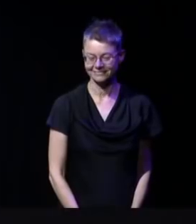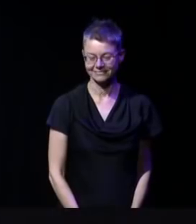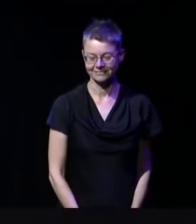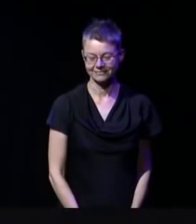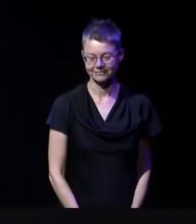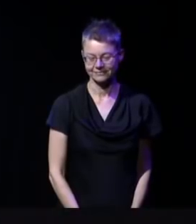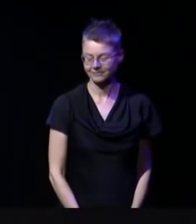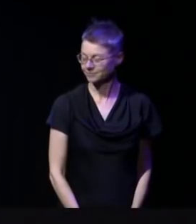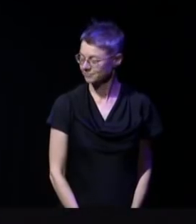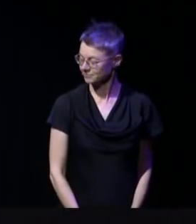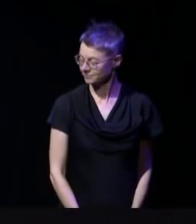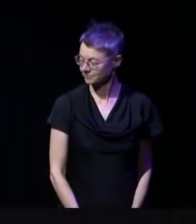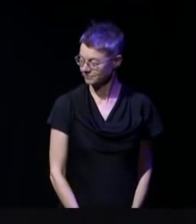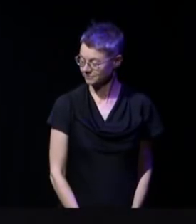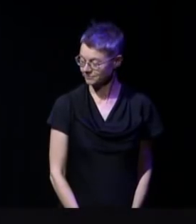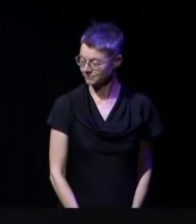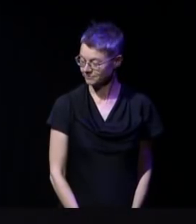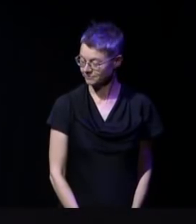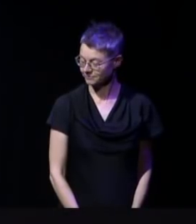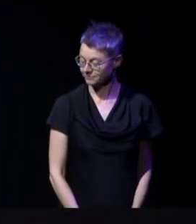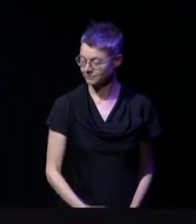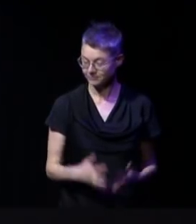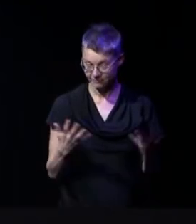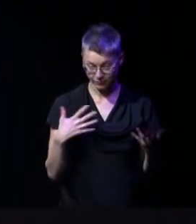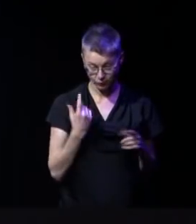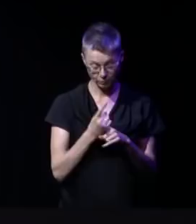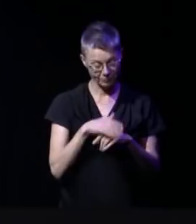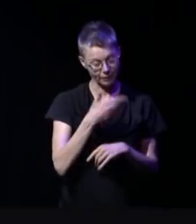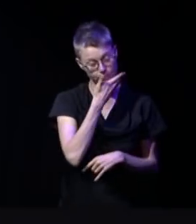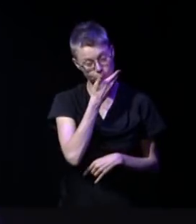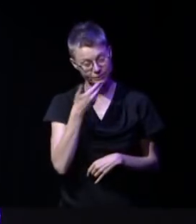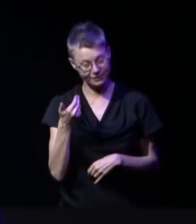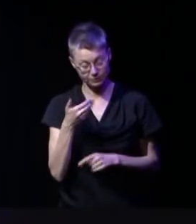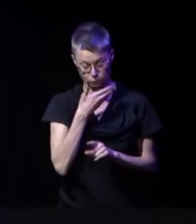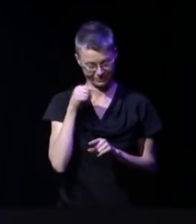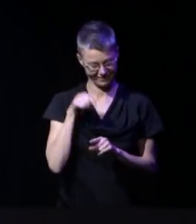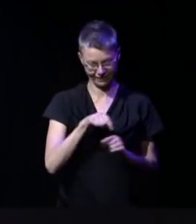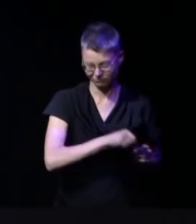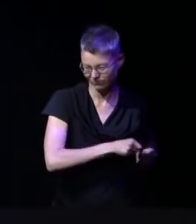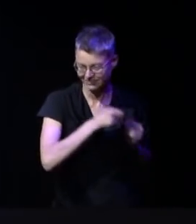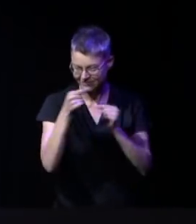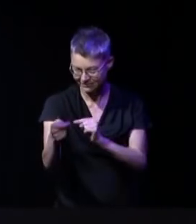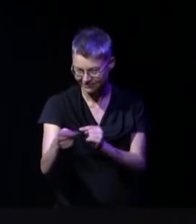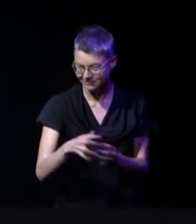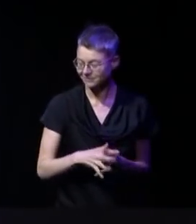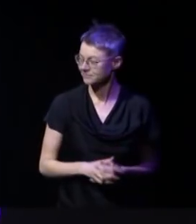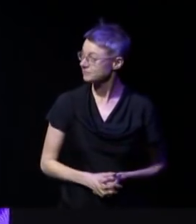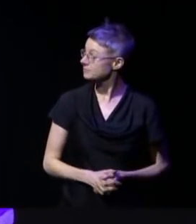So I'm going to talk a little bit about beauty, beauty as resistance. And I called this talk Beauty as Resistance,